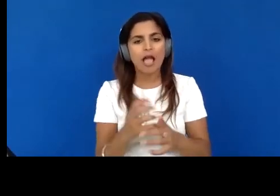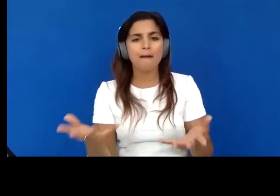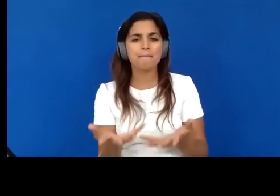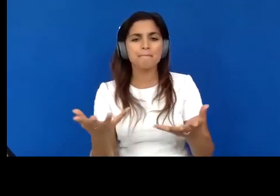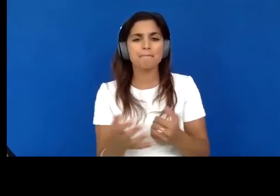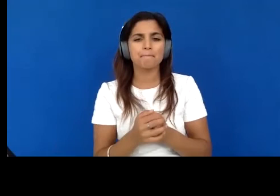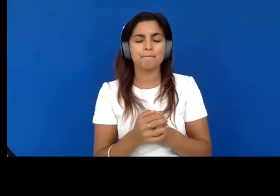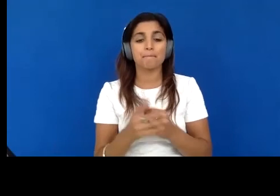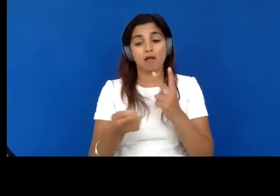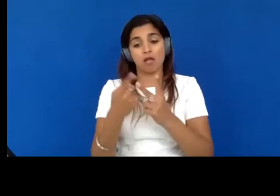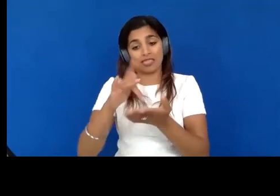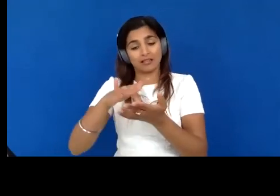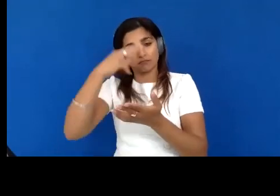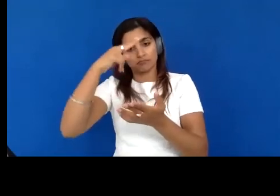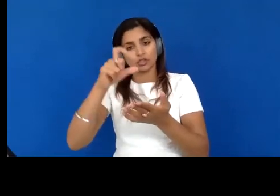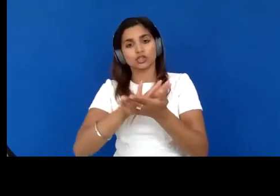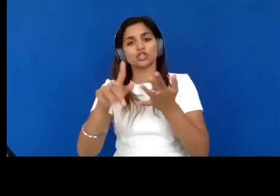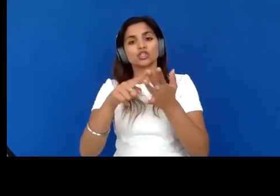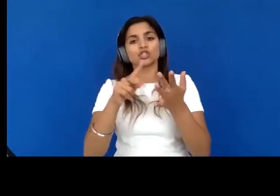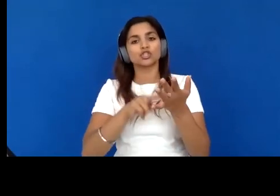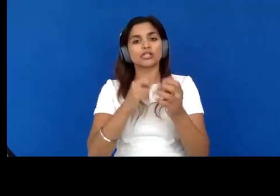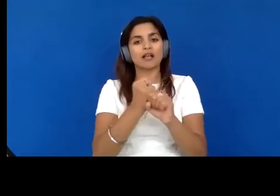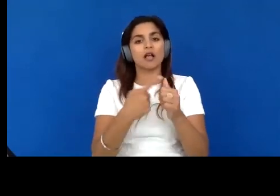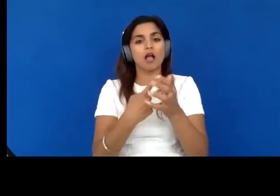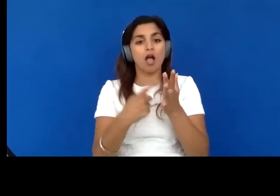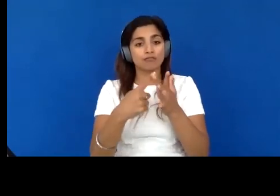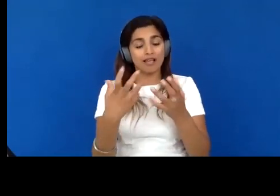conversation with medical researchers but simultaneously create child care and